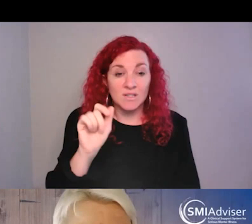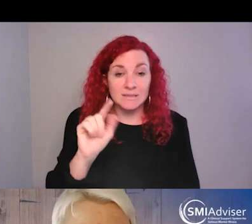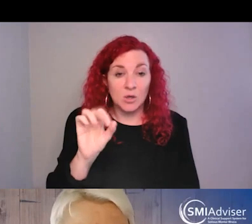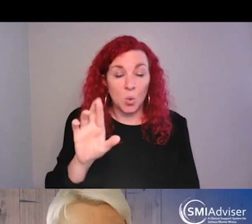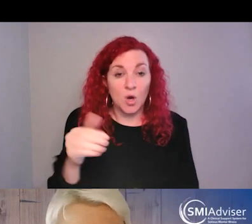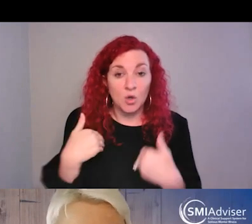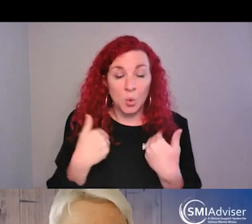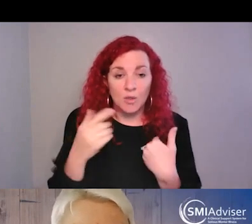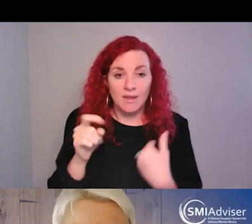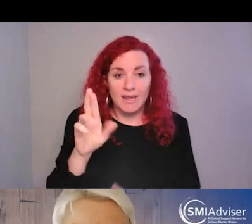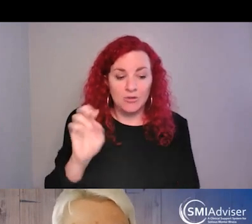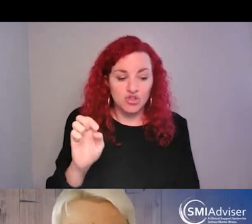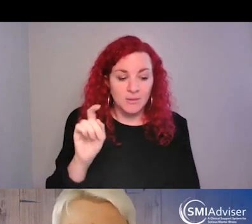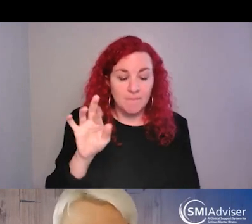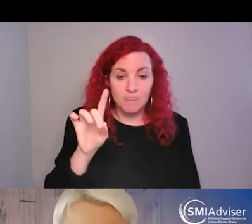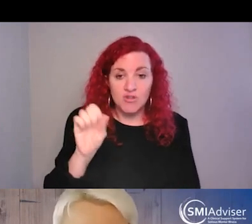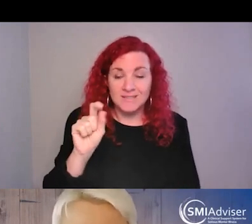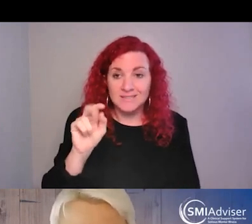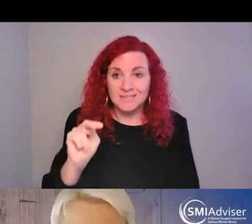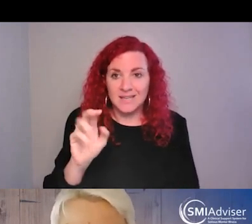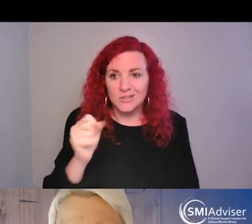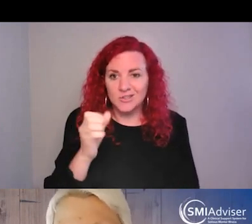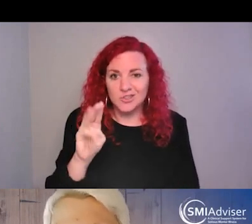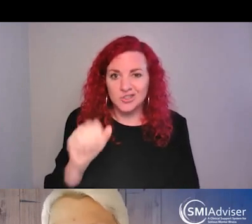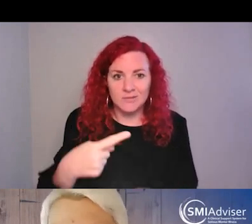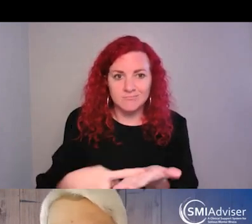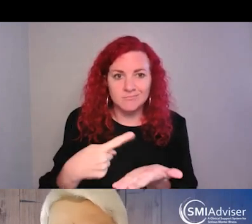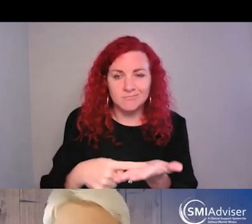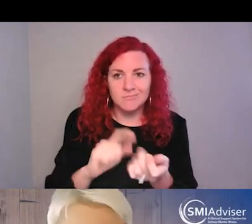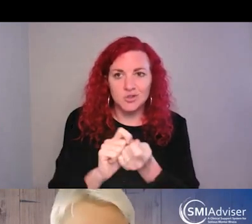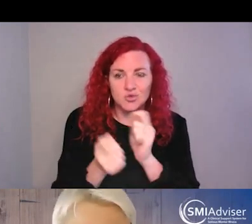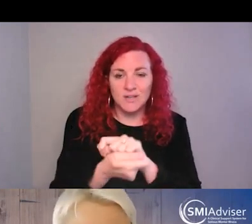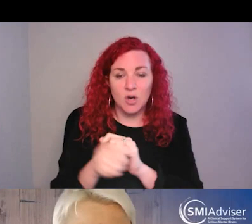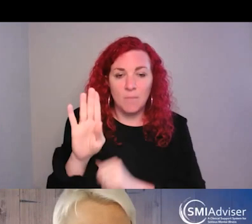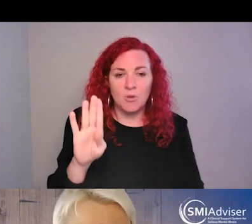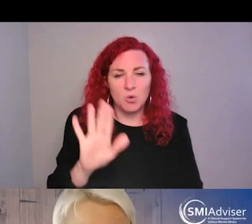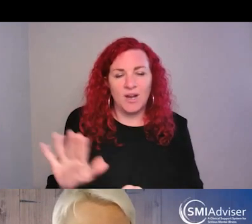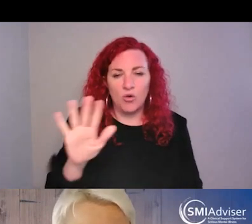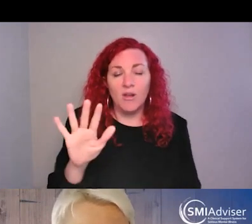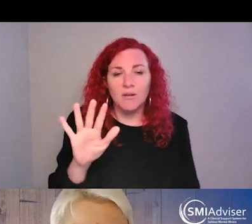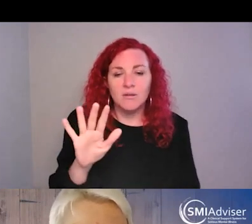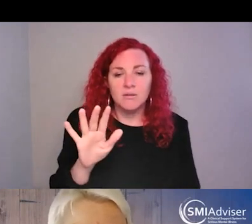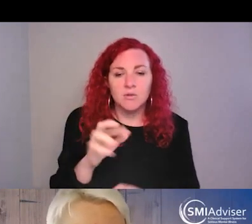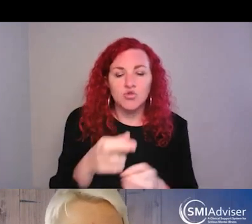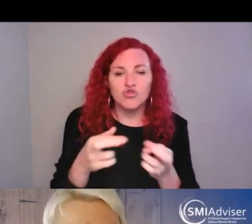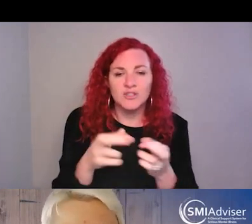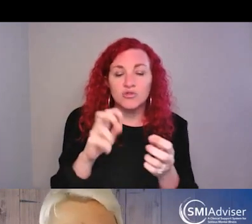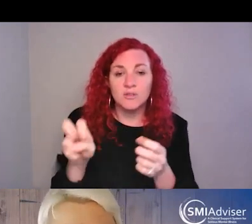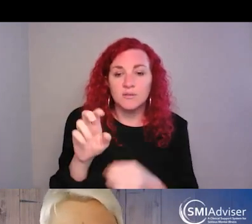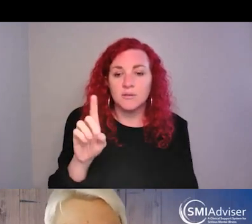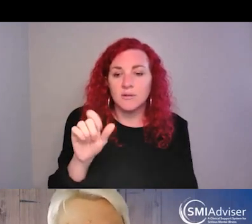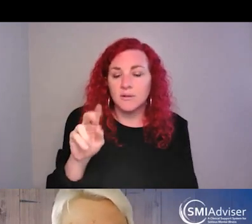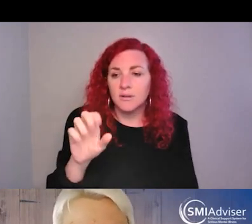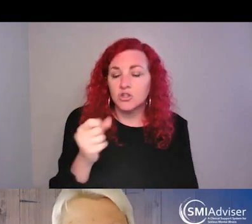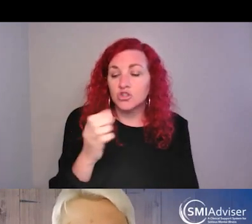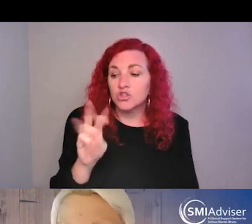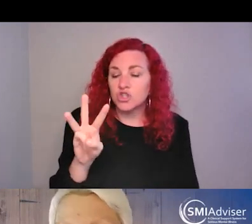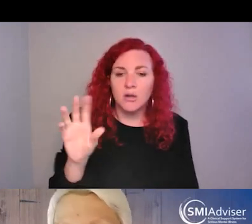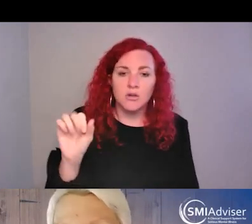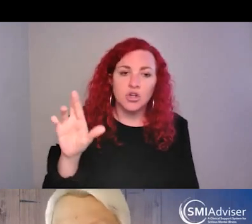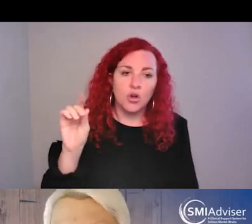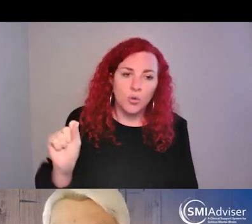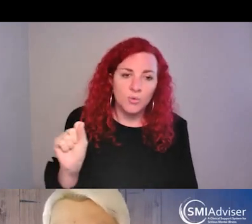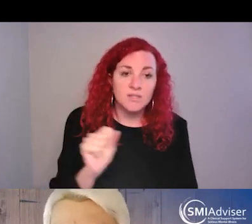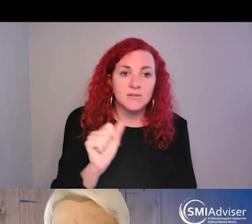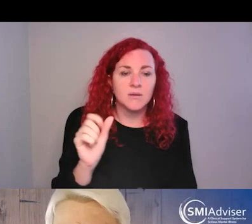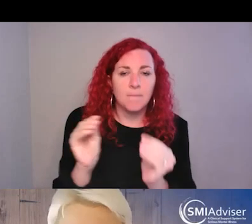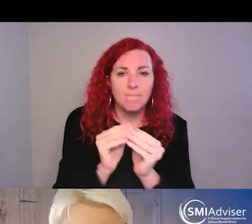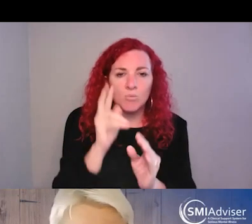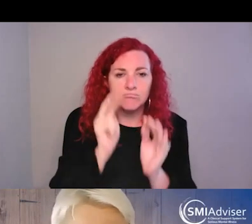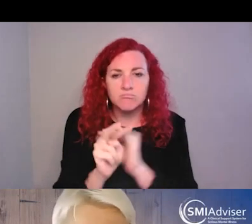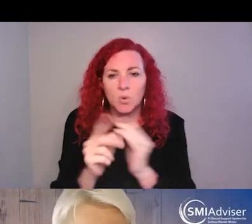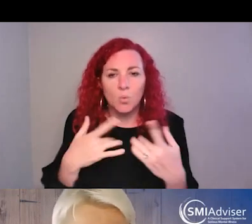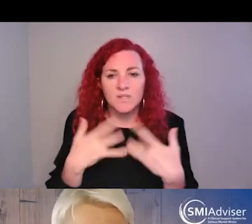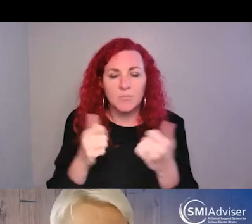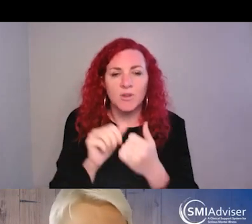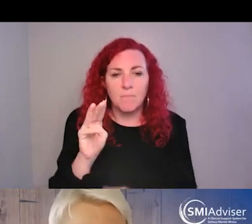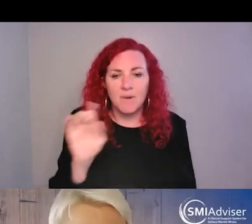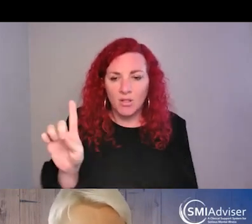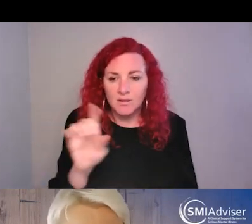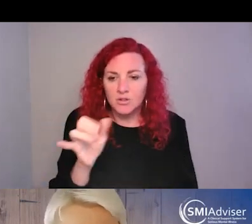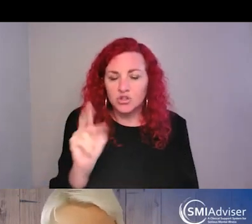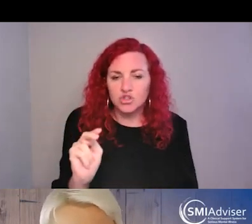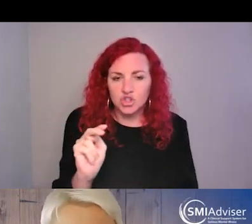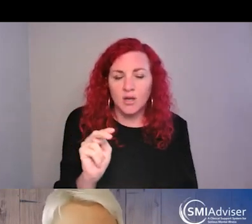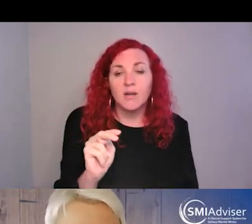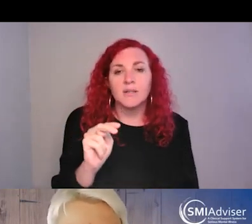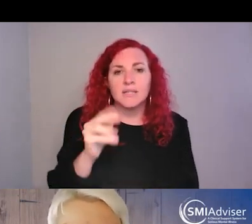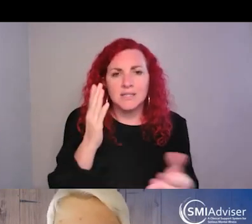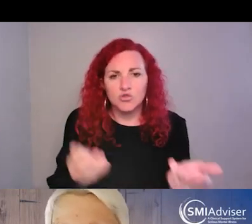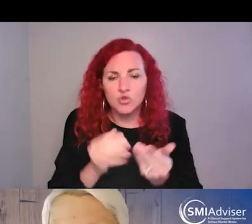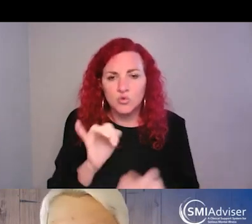JOHN, THANK YOU FOR INTRODUCING US TO JILL.